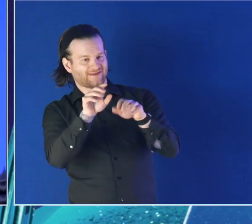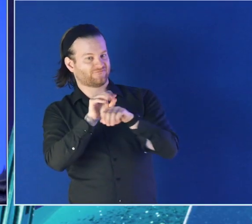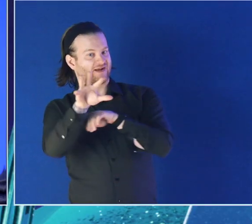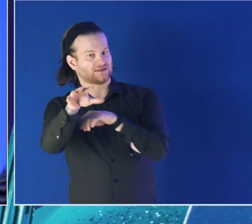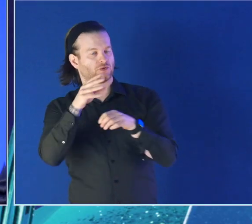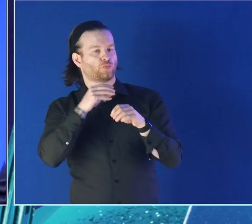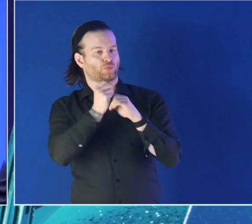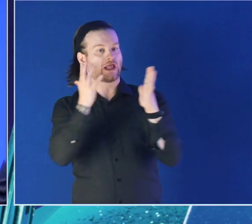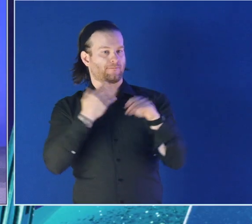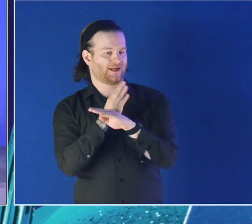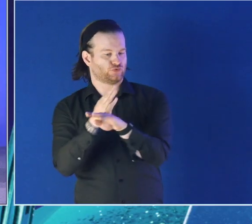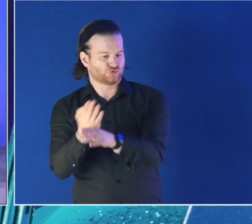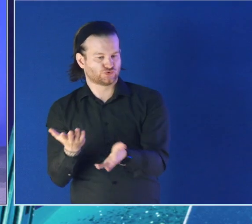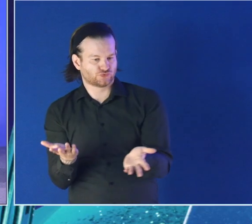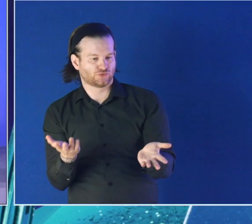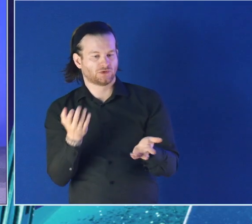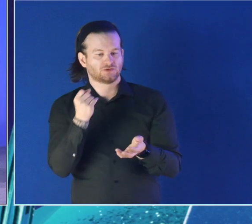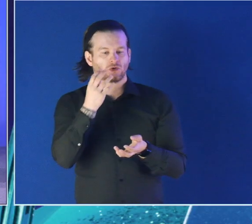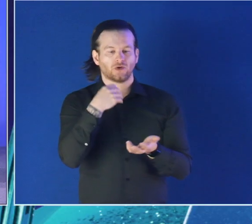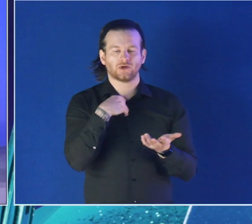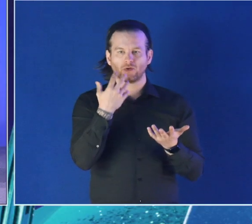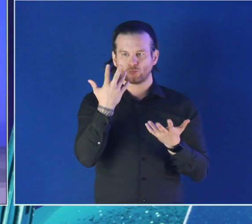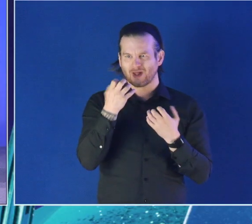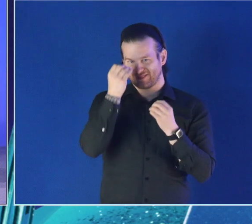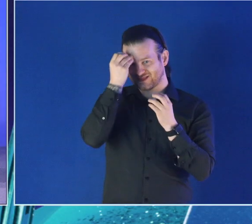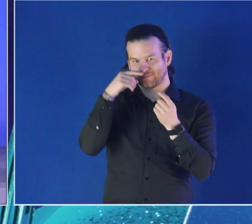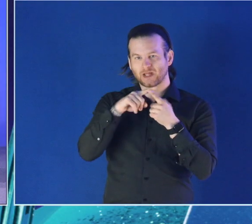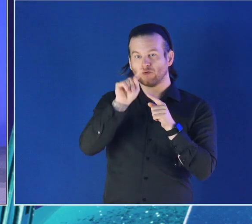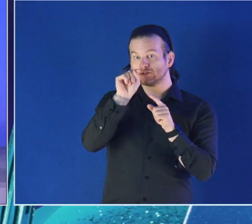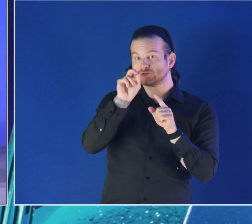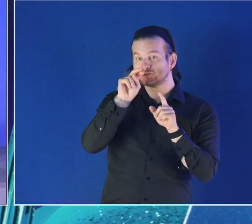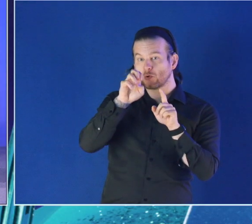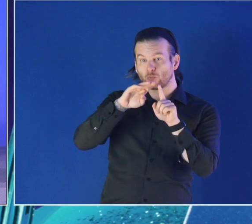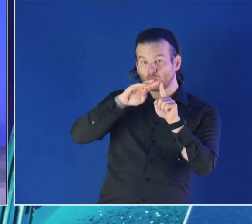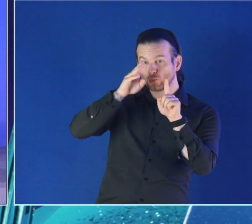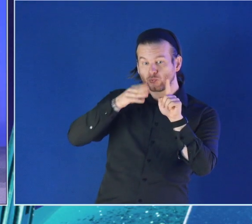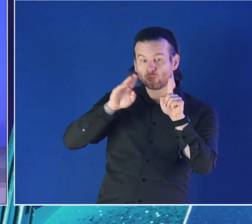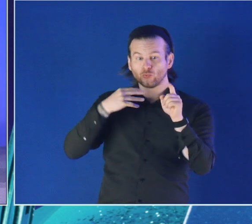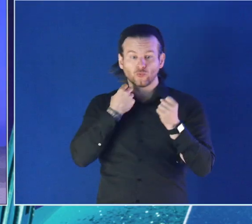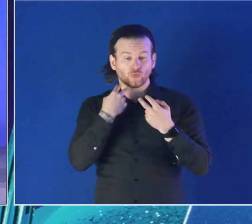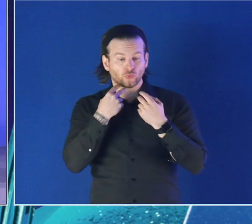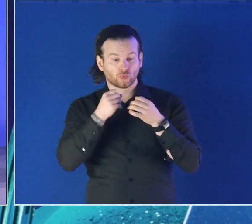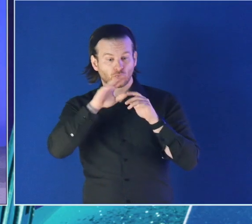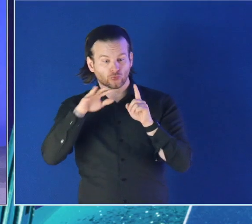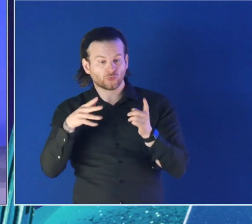in whatever way they want to tell them that, whether that's on social media or that's in person with an Acapella voice,